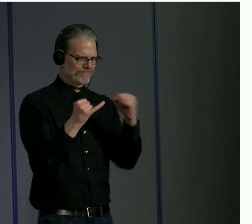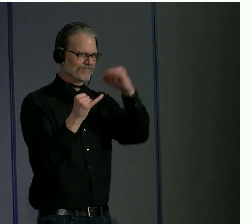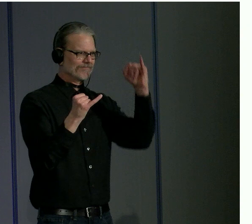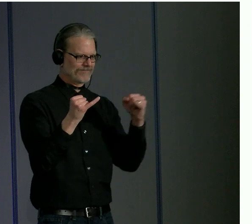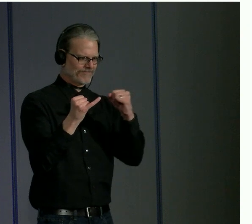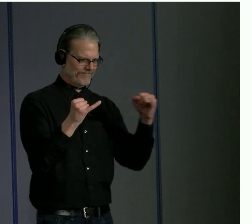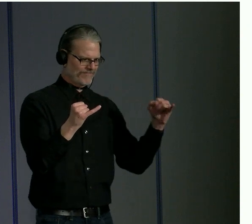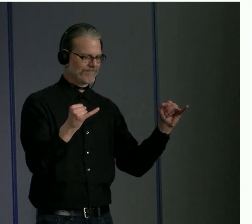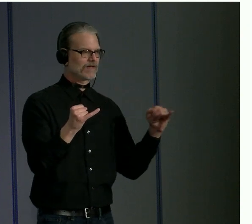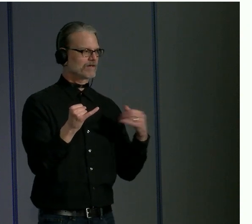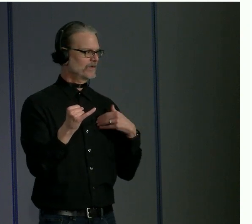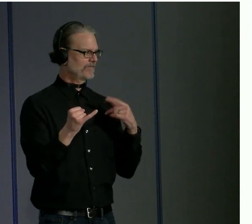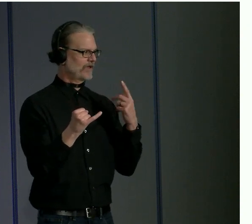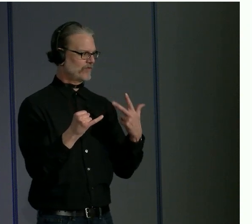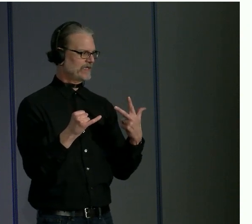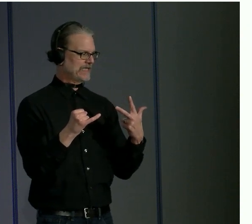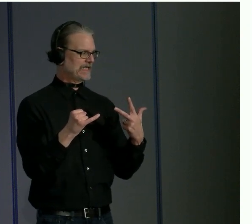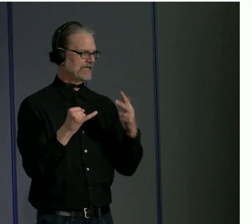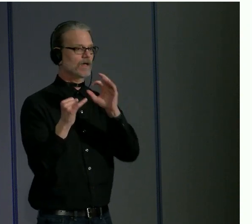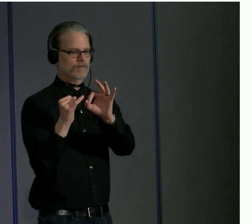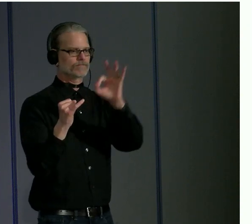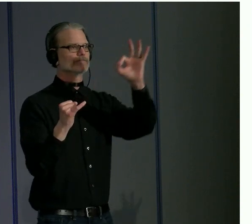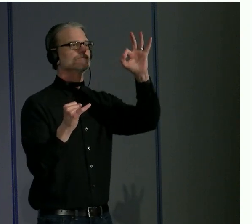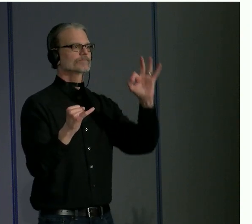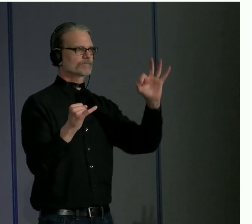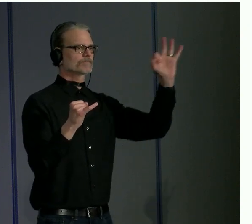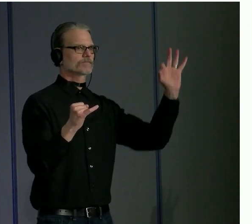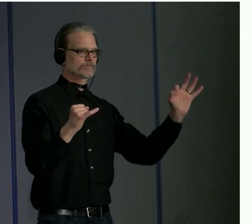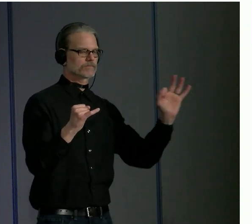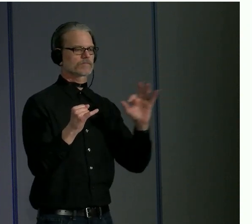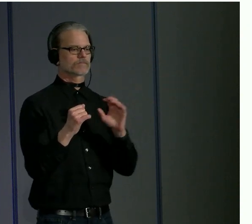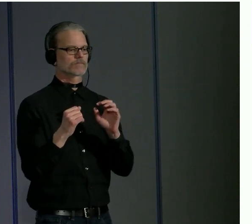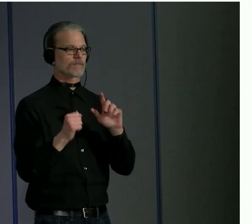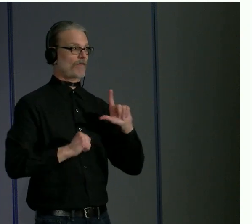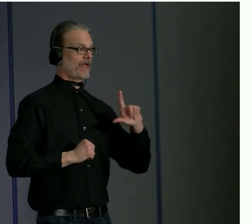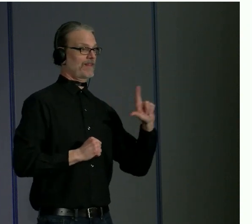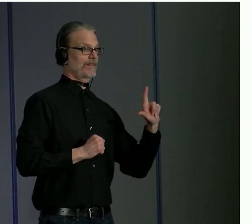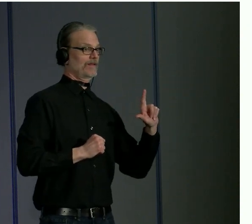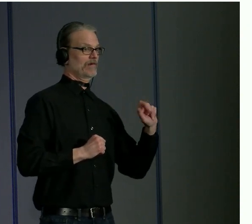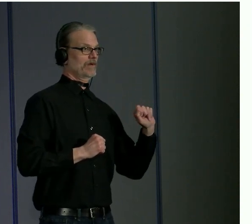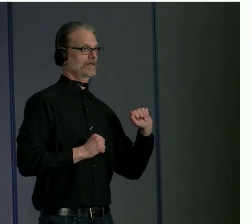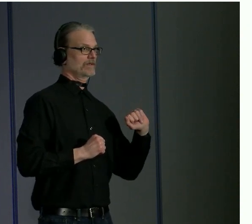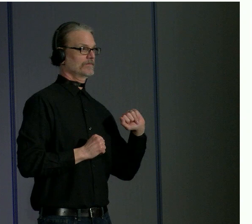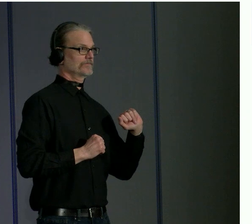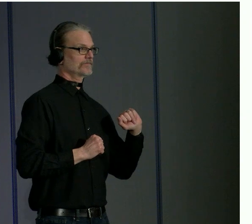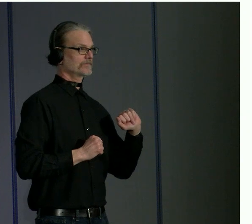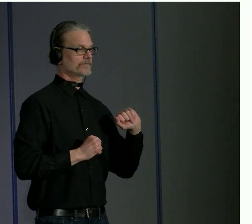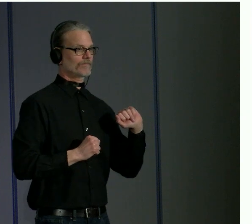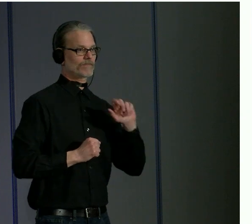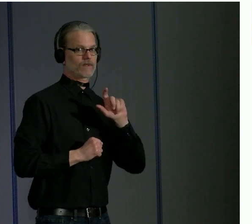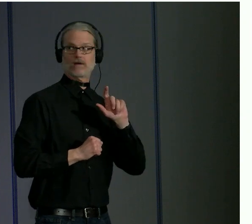have 3 lines and a line graph. On the left side, we have just a typical example with no dots for